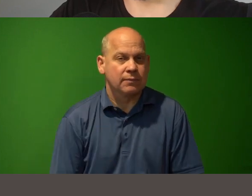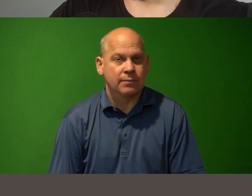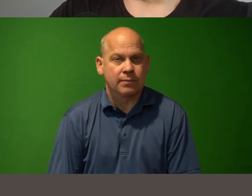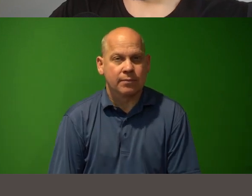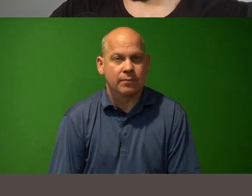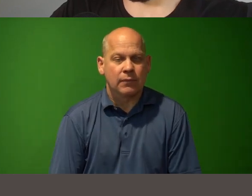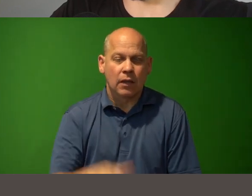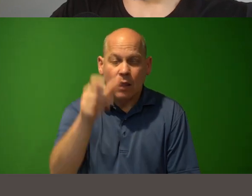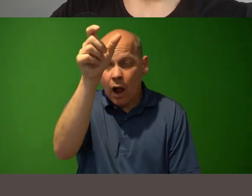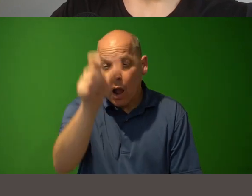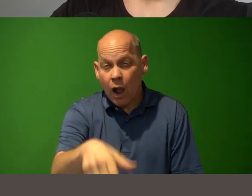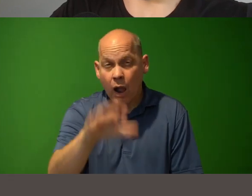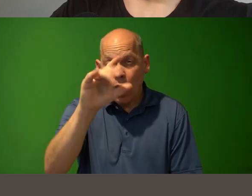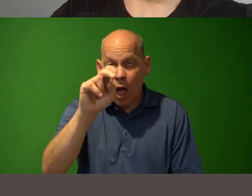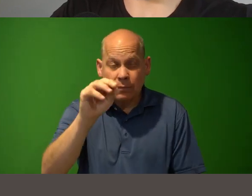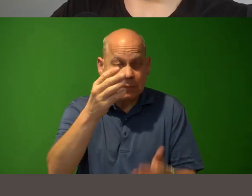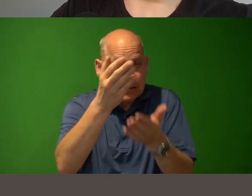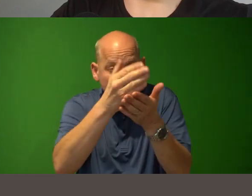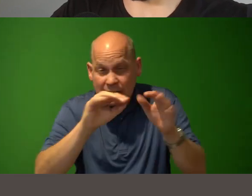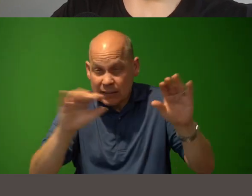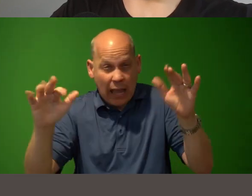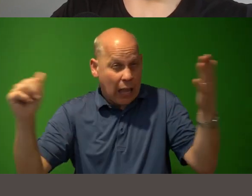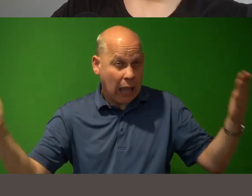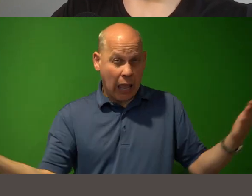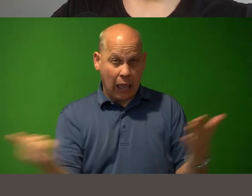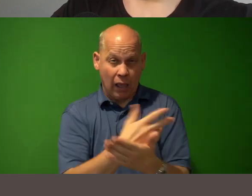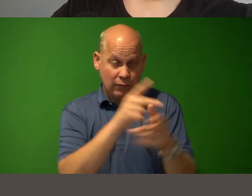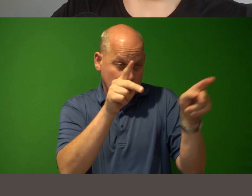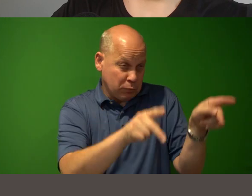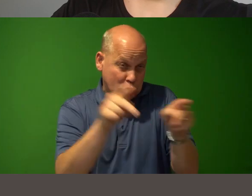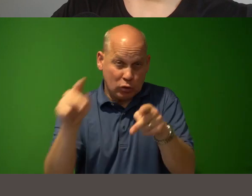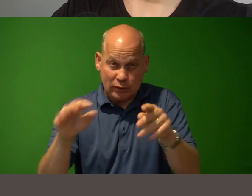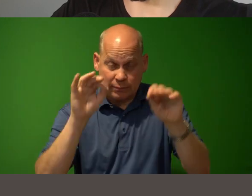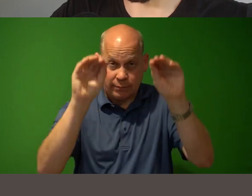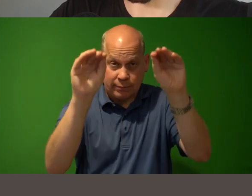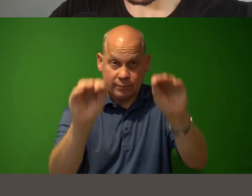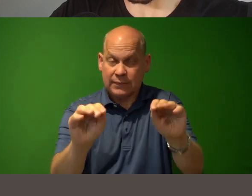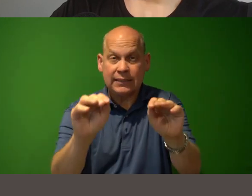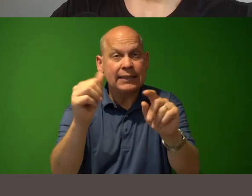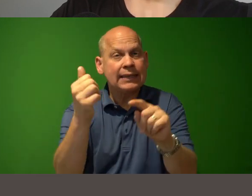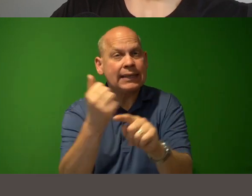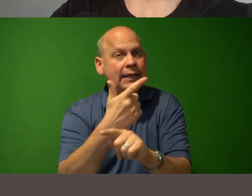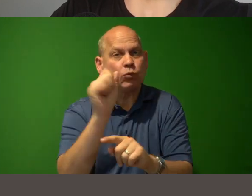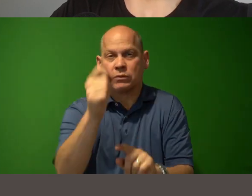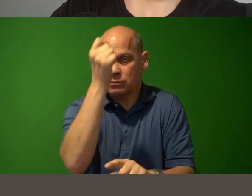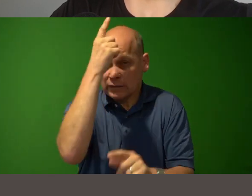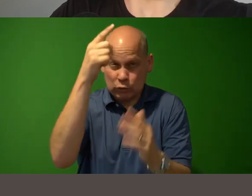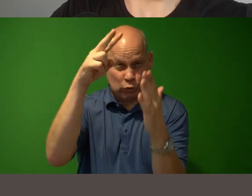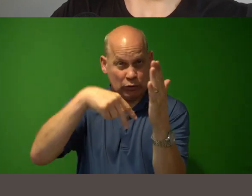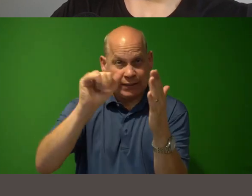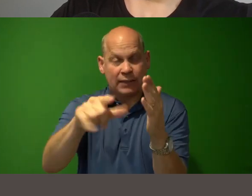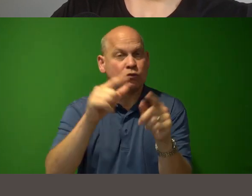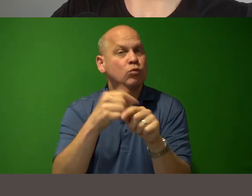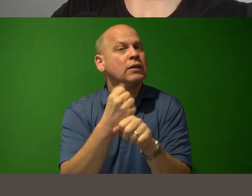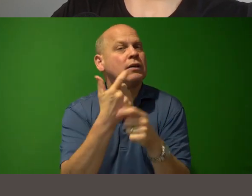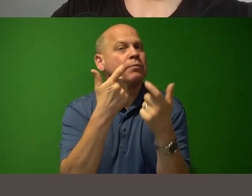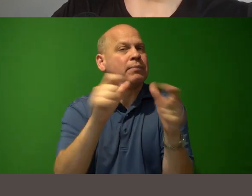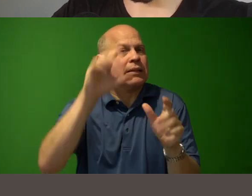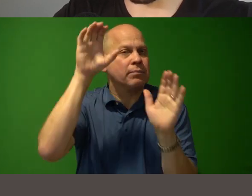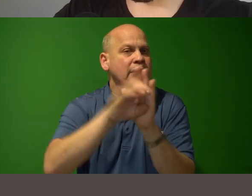The column, the pieces, everything, it's all in proportional relationship. Anybody can understand or read this to get the big picture idea.